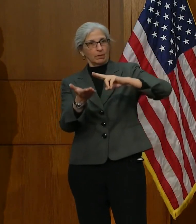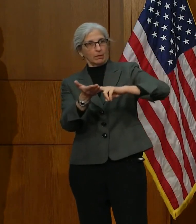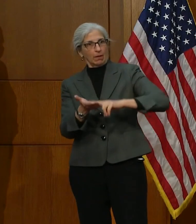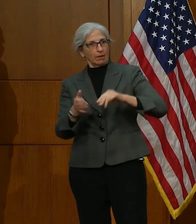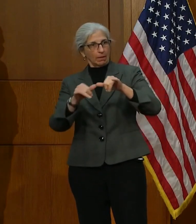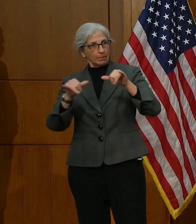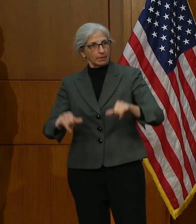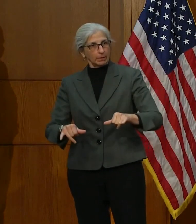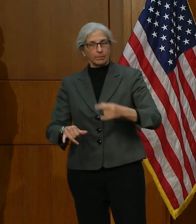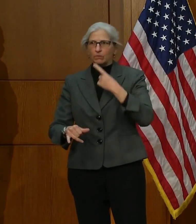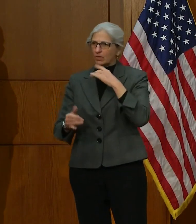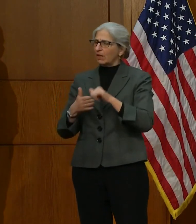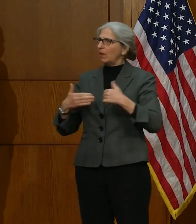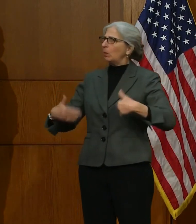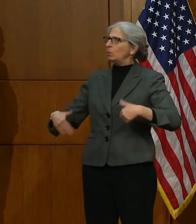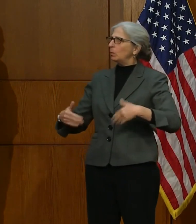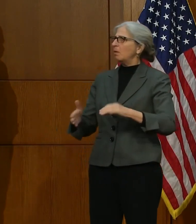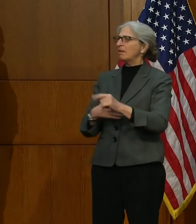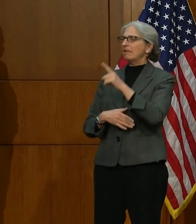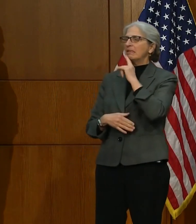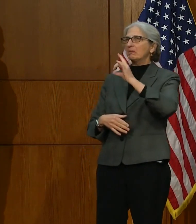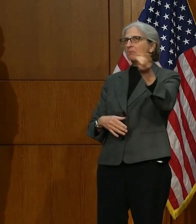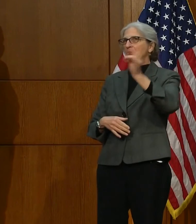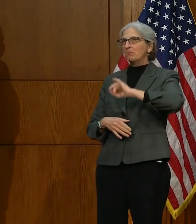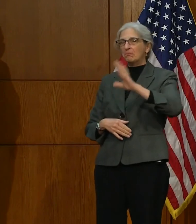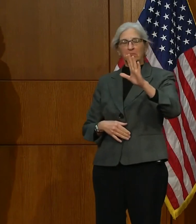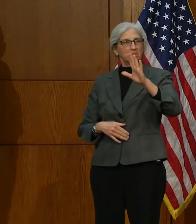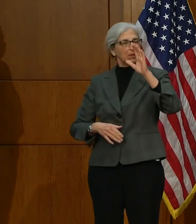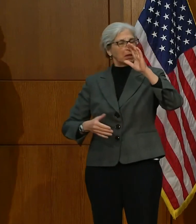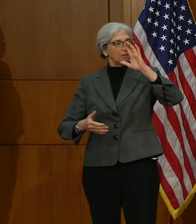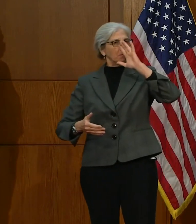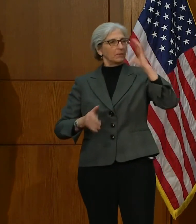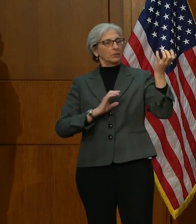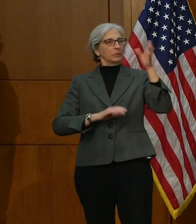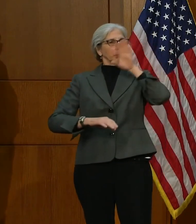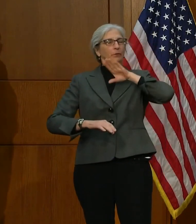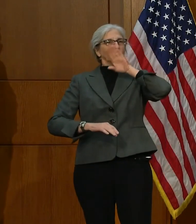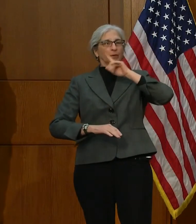TO SET UP A CENTRALIZED SIGN UP SYSTEM. YOU ALSO SAID YOU'RE AWARE THIS HAS BEEN A BIG